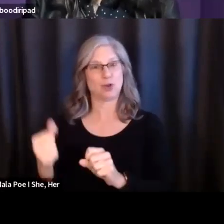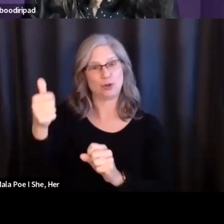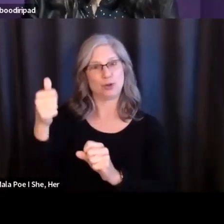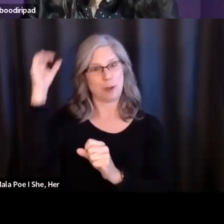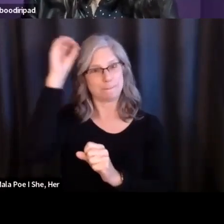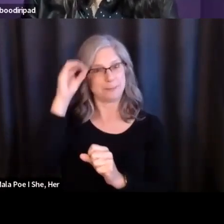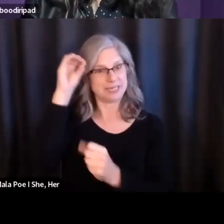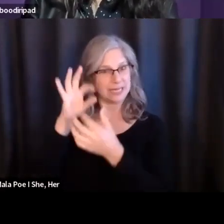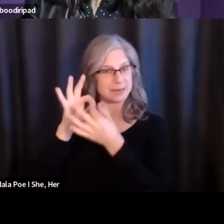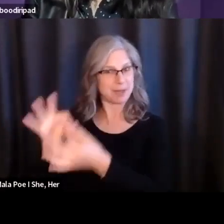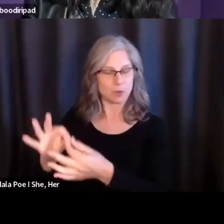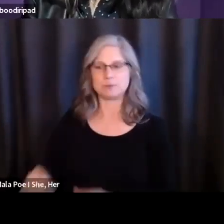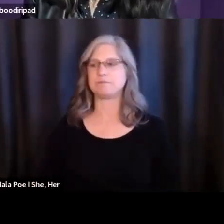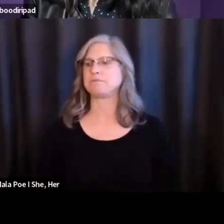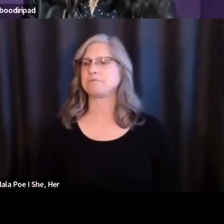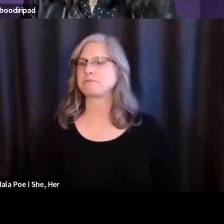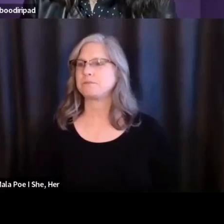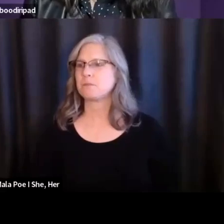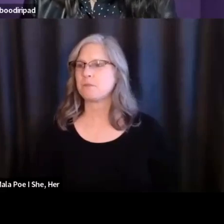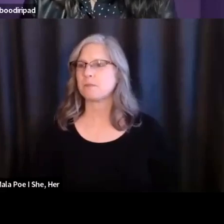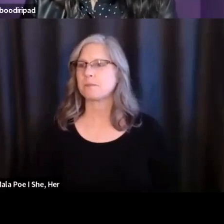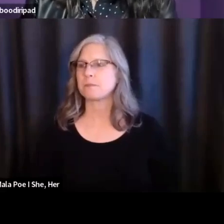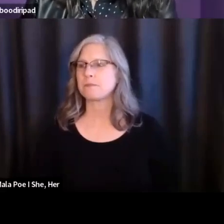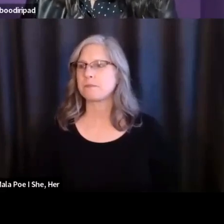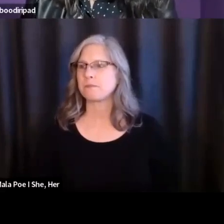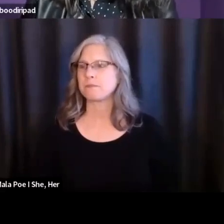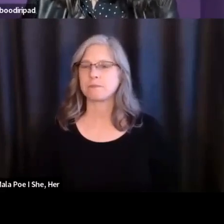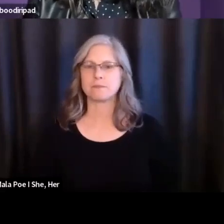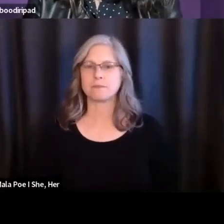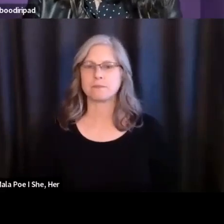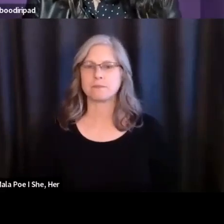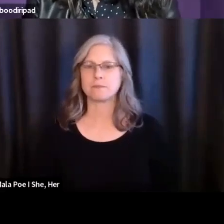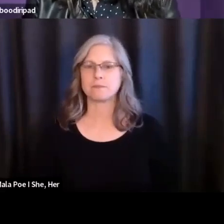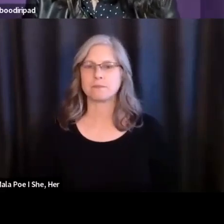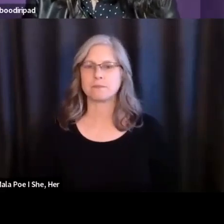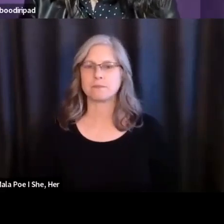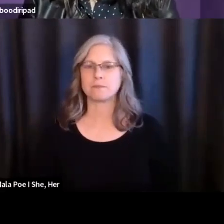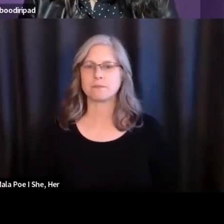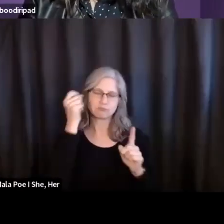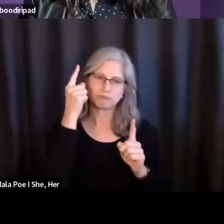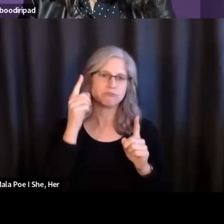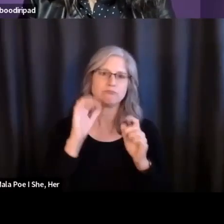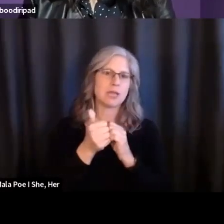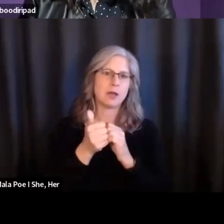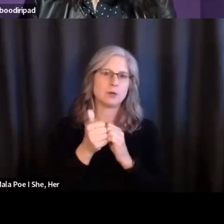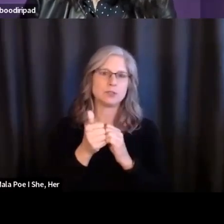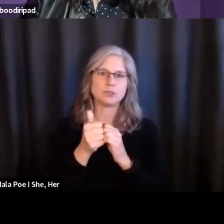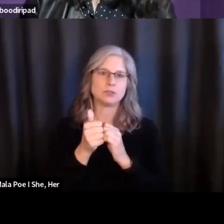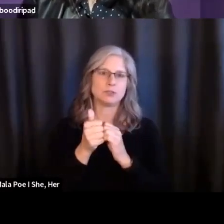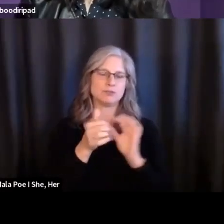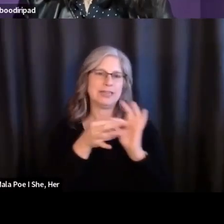And I guess... but I understand how it's also related to the notion of native speaker and homogenization of